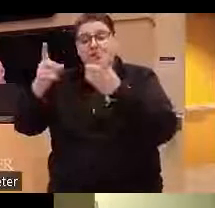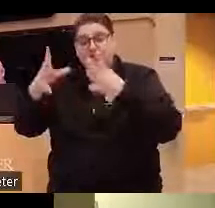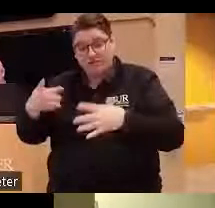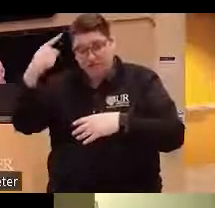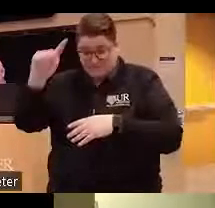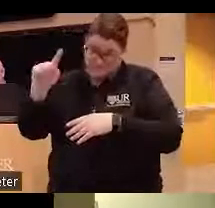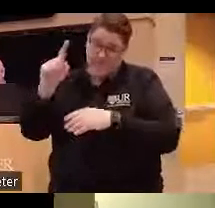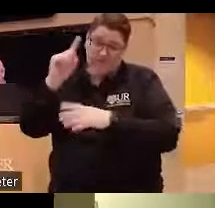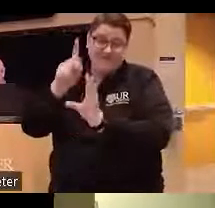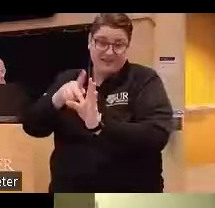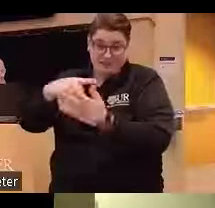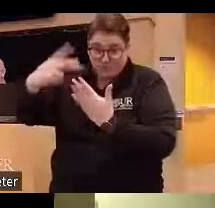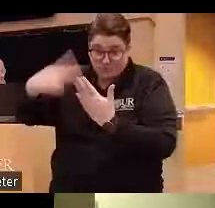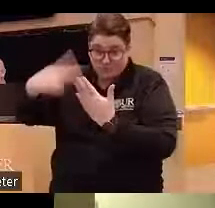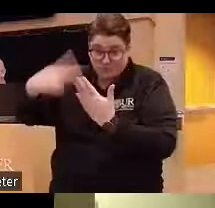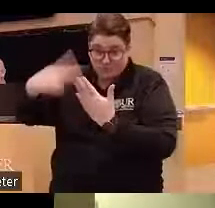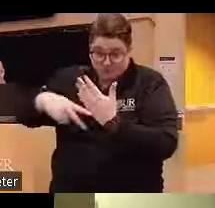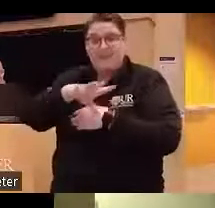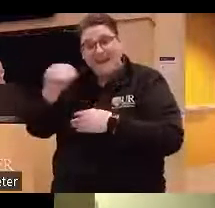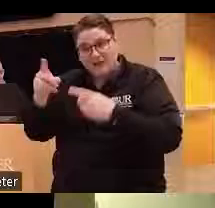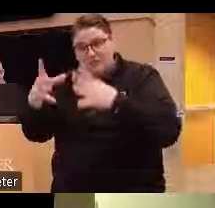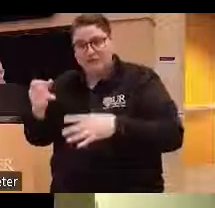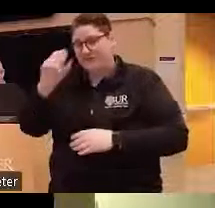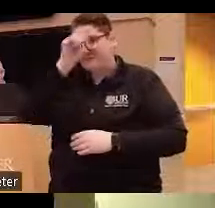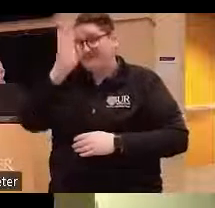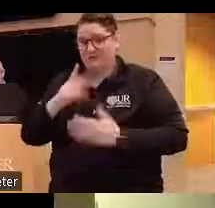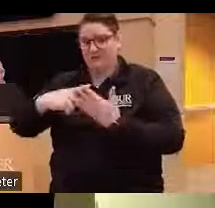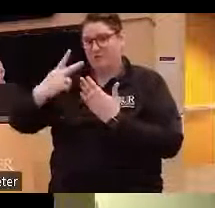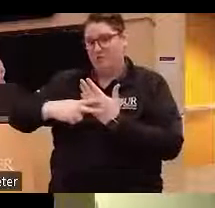Psychiatry program and the director of the schizophrenia program in the department of